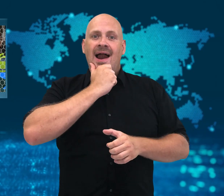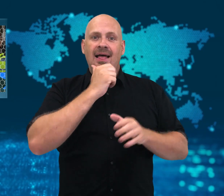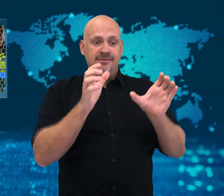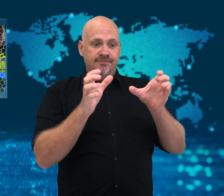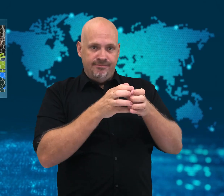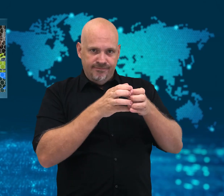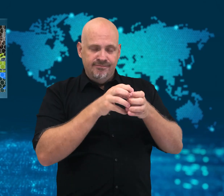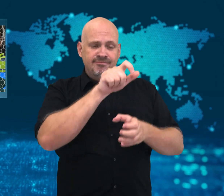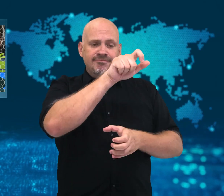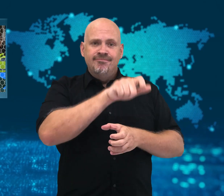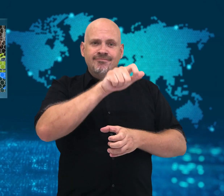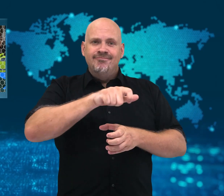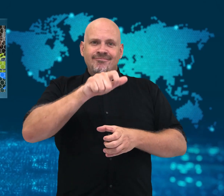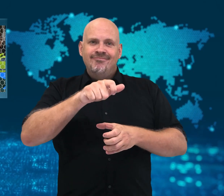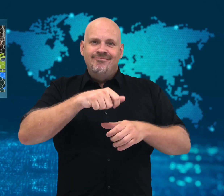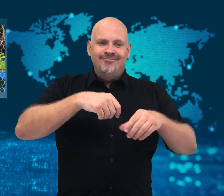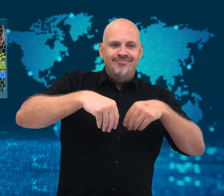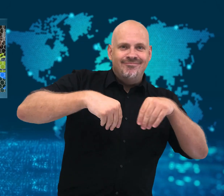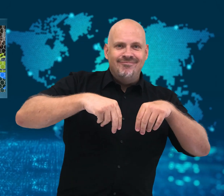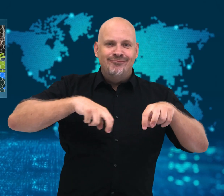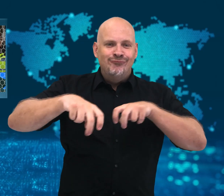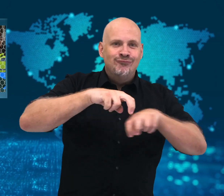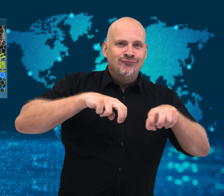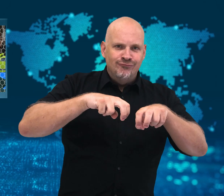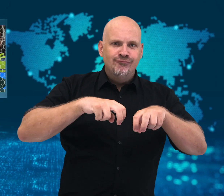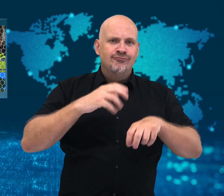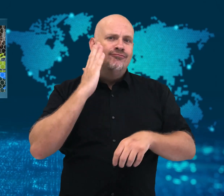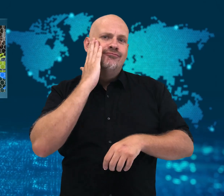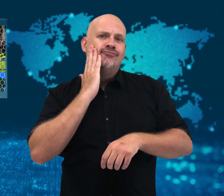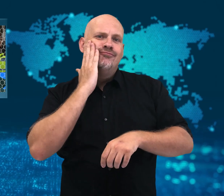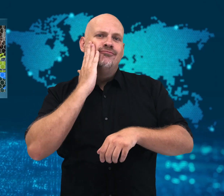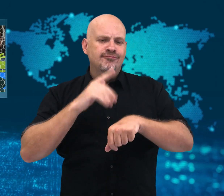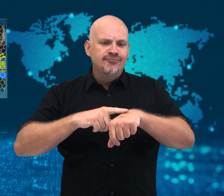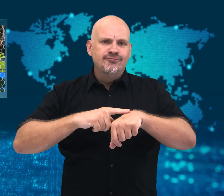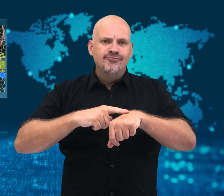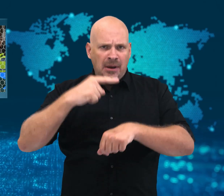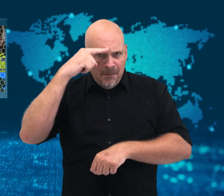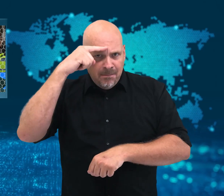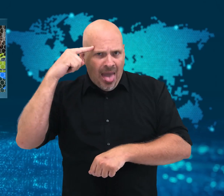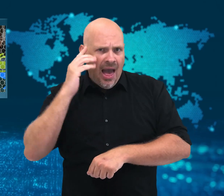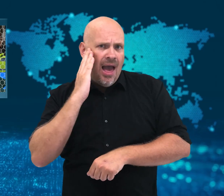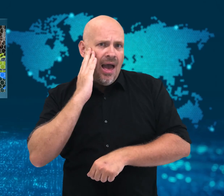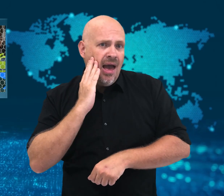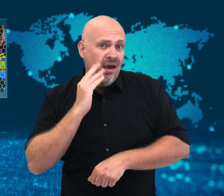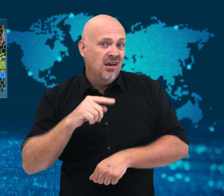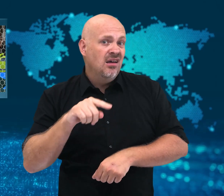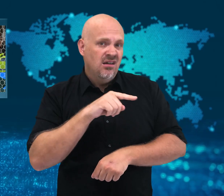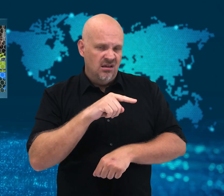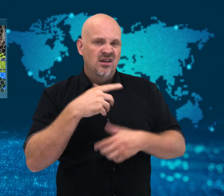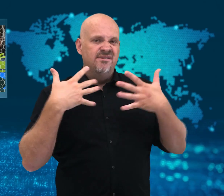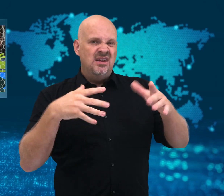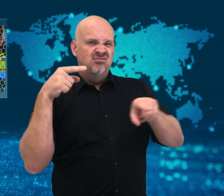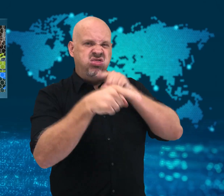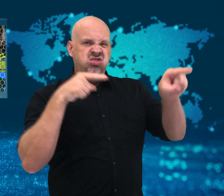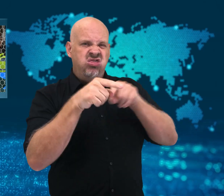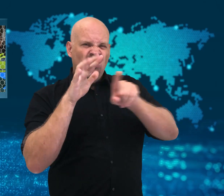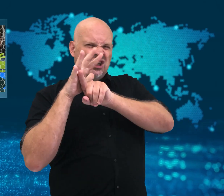losing in the EURO 2020 final. On Sunday night,